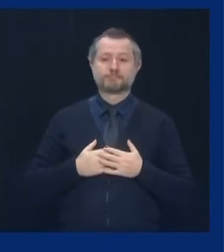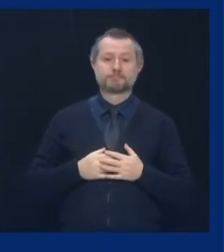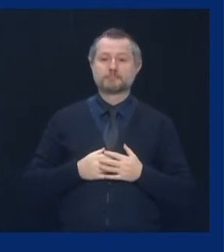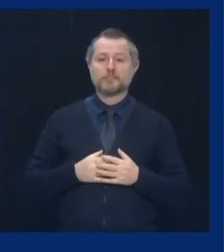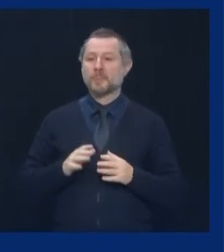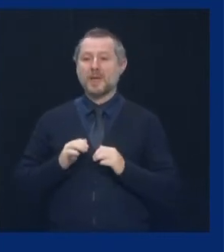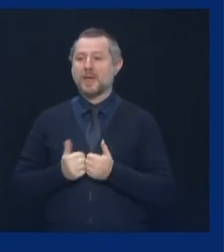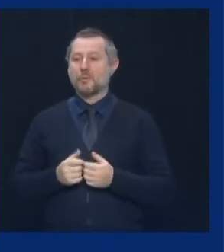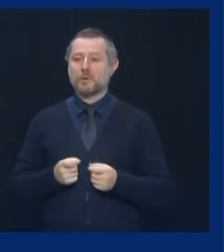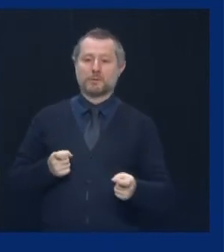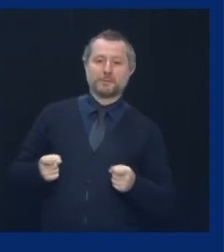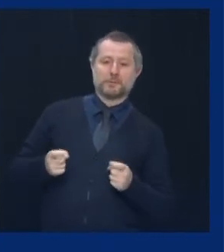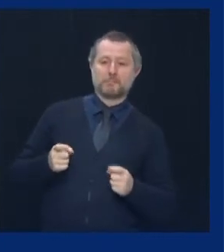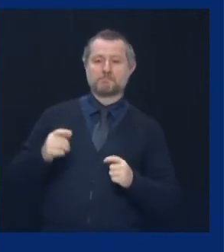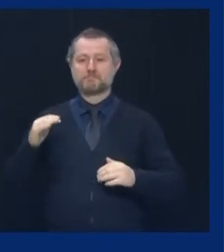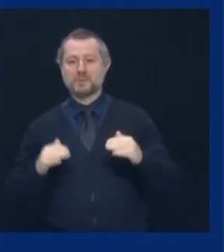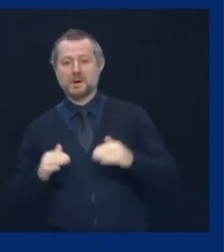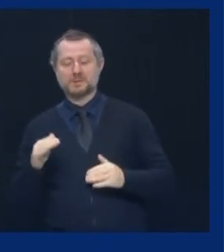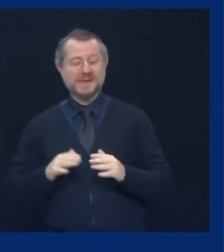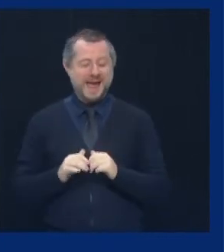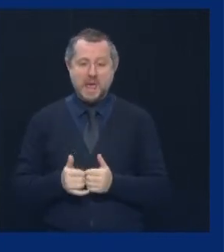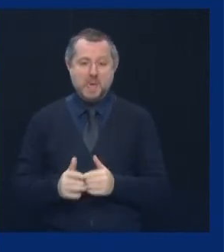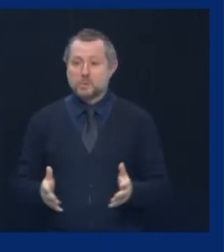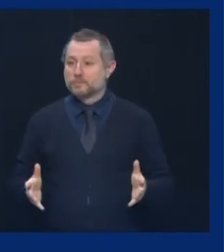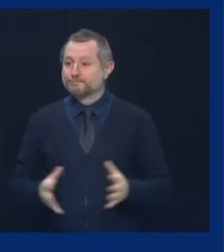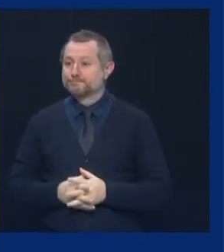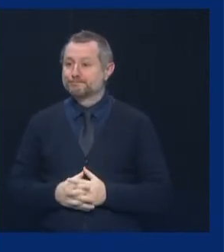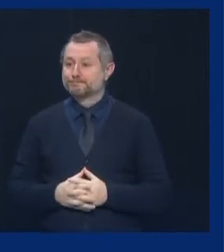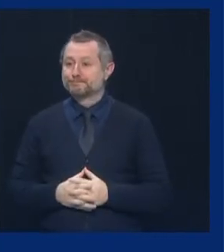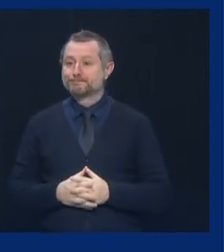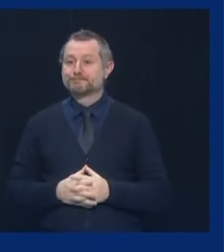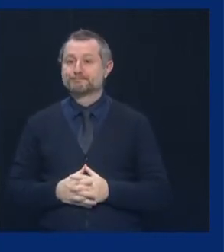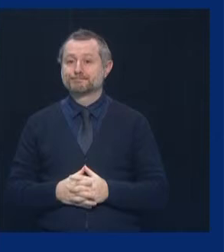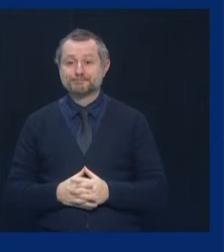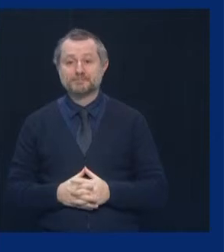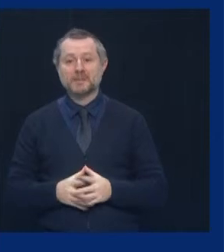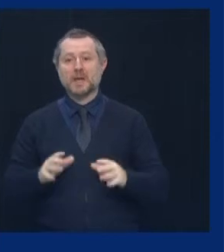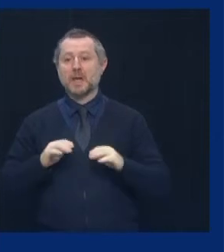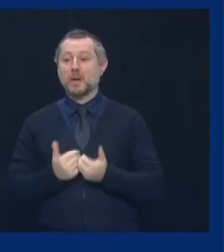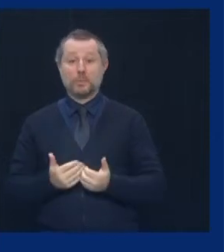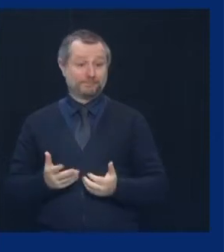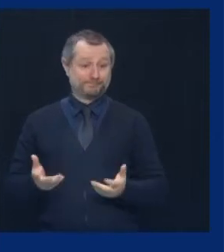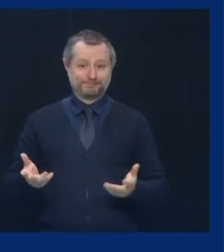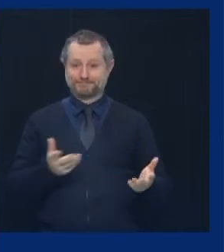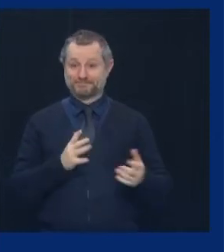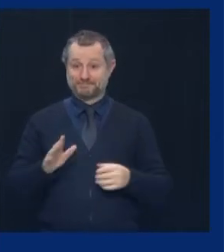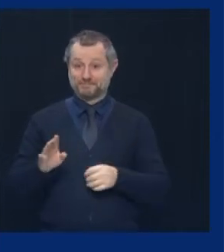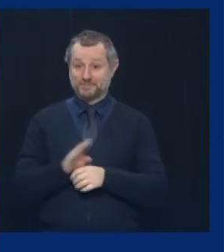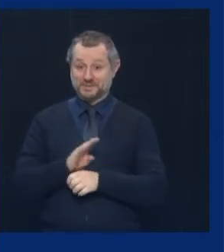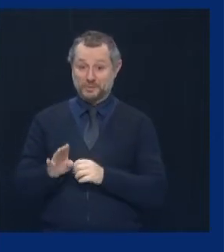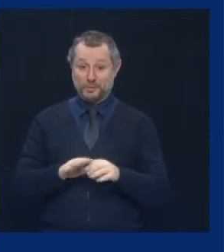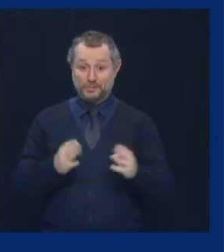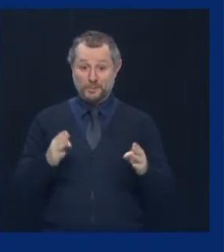MONTHS, 12 MONTHS.